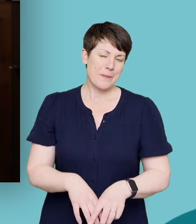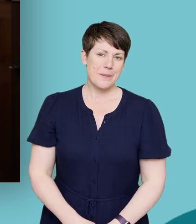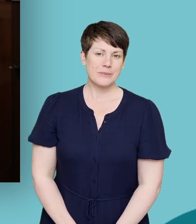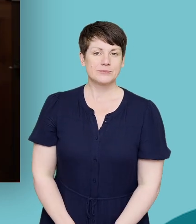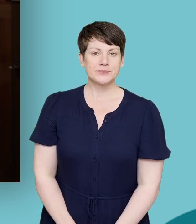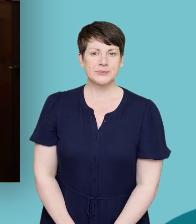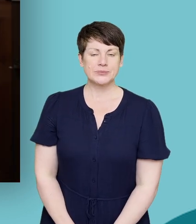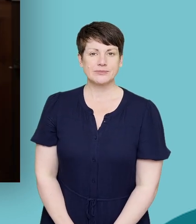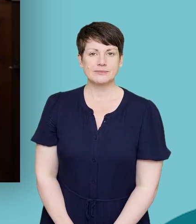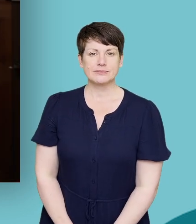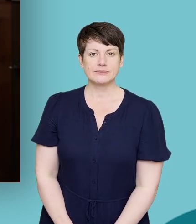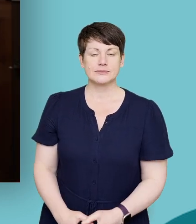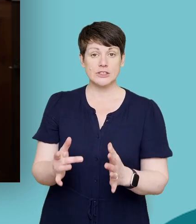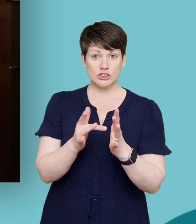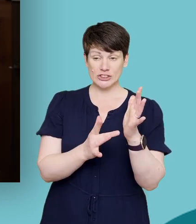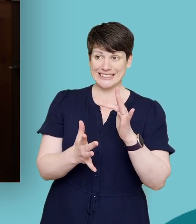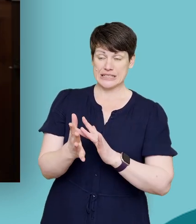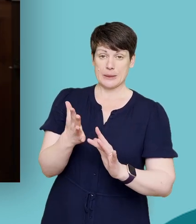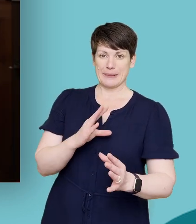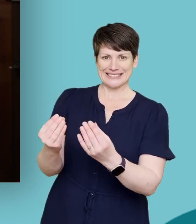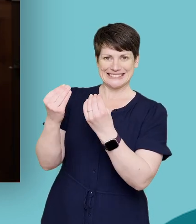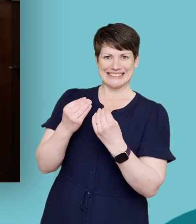Jesus taught us to pray, "Your Kingdom come."